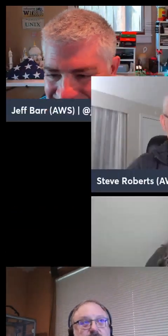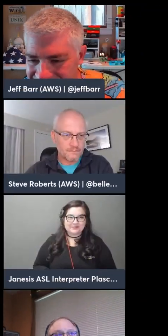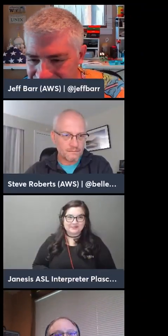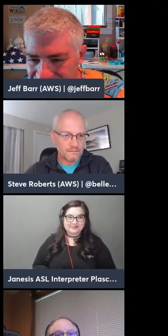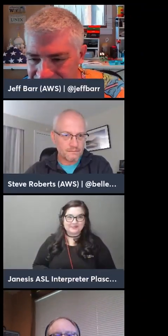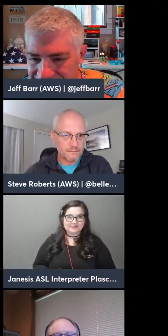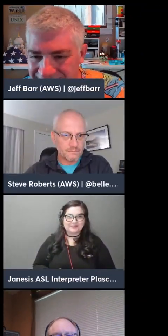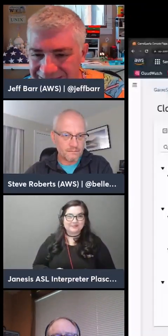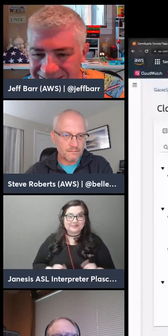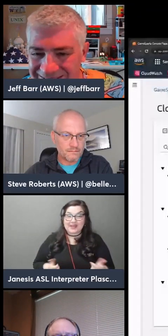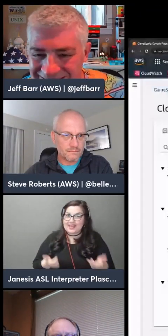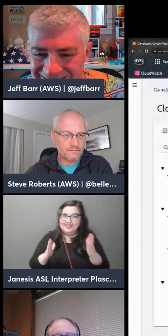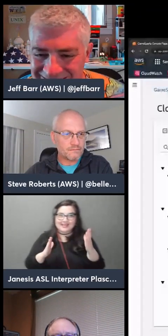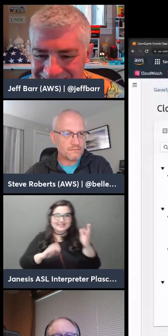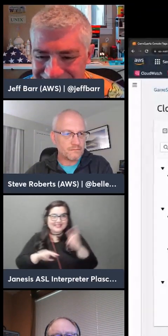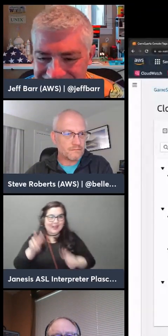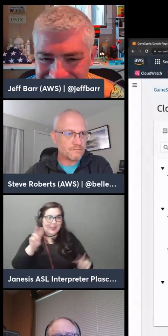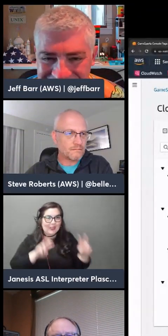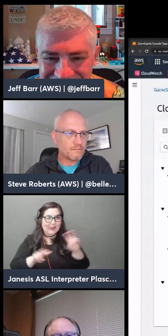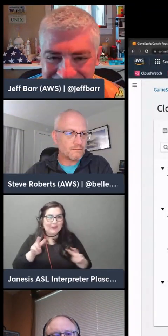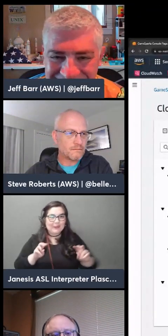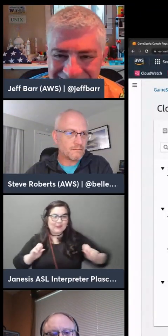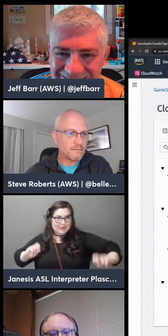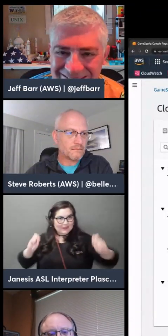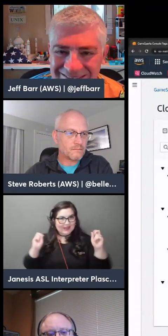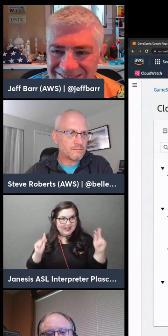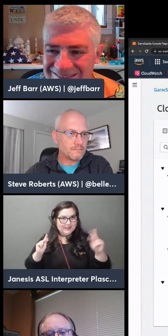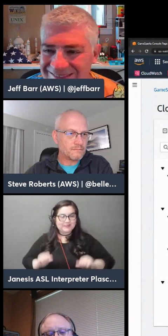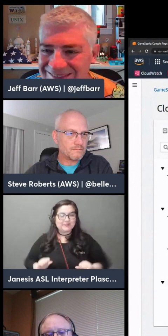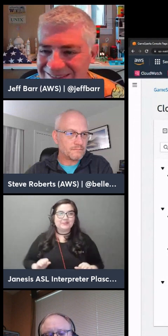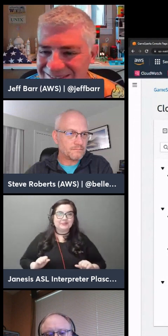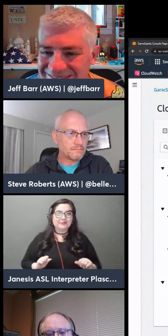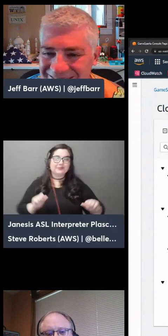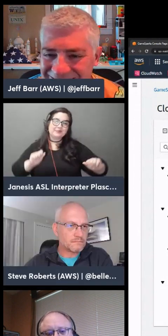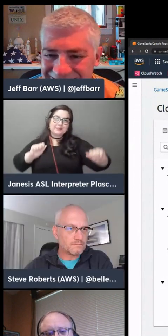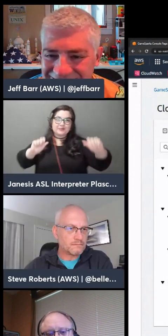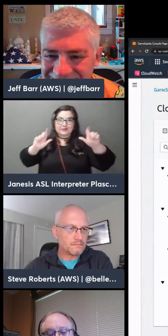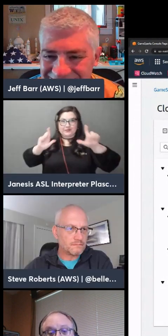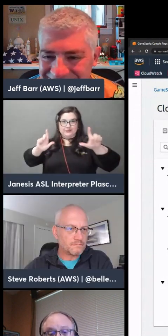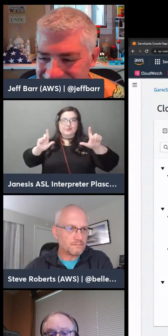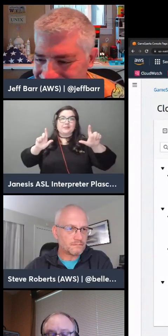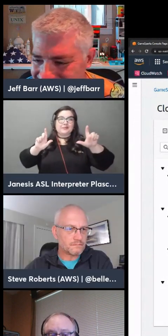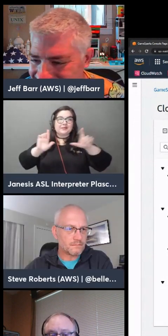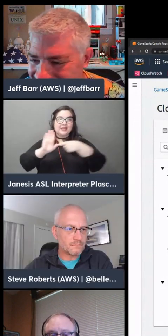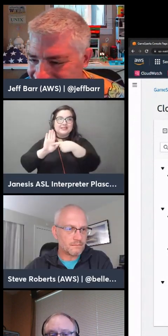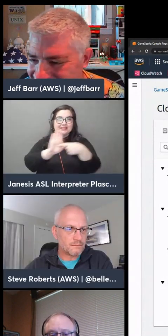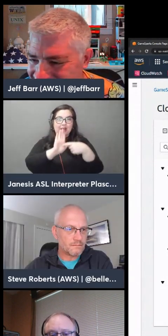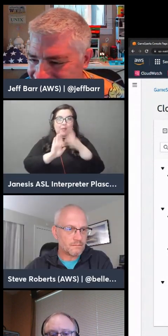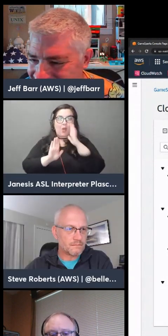Let's take a look. Okay, so in this demo, I'm going to show a couple of different things.